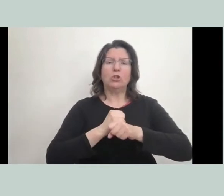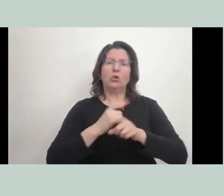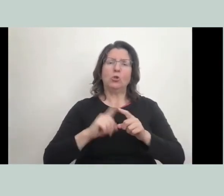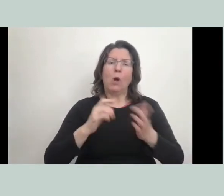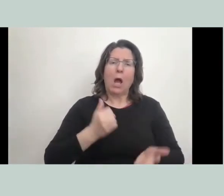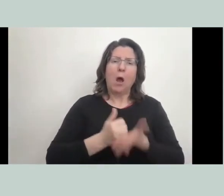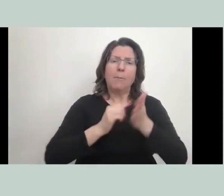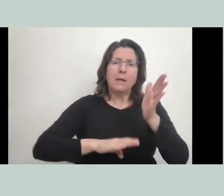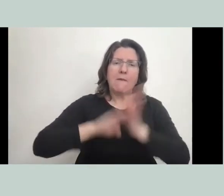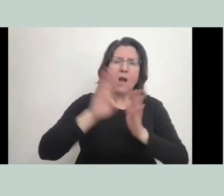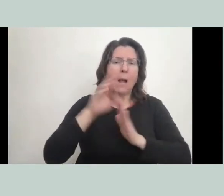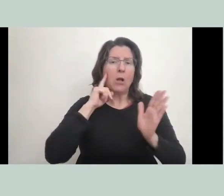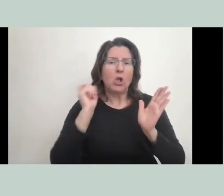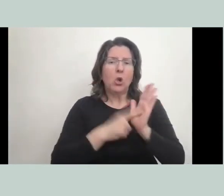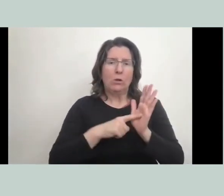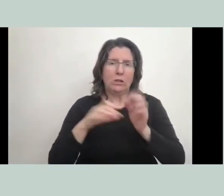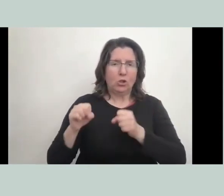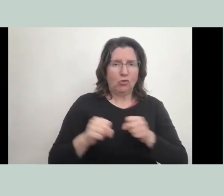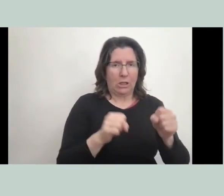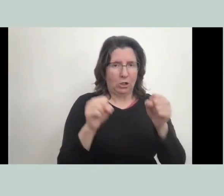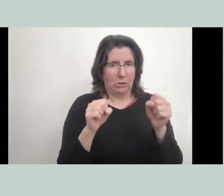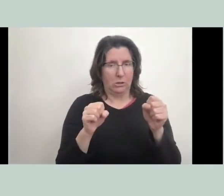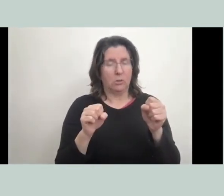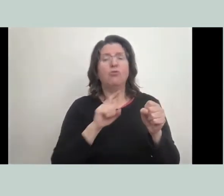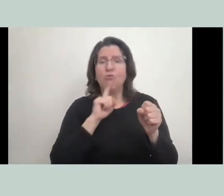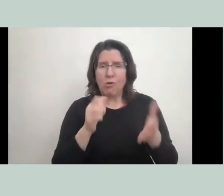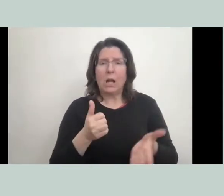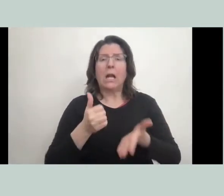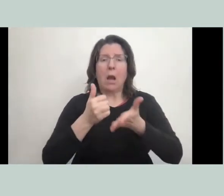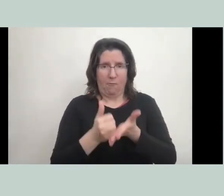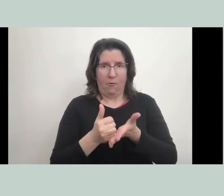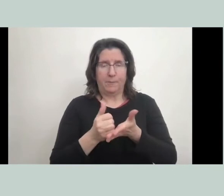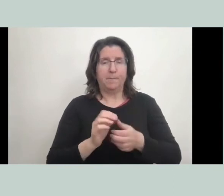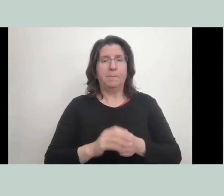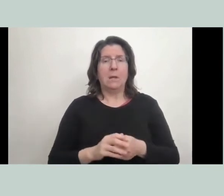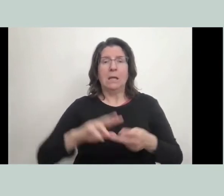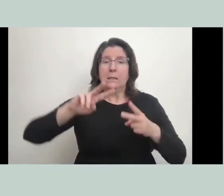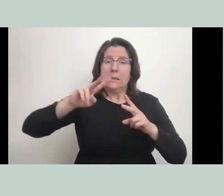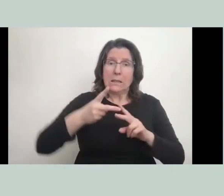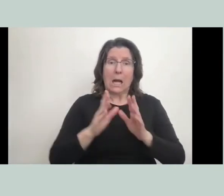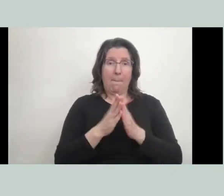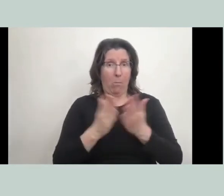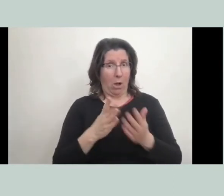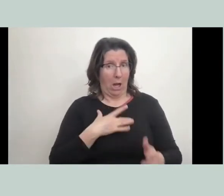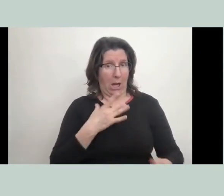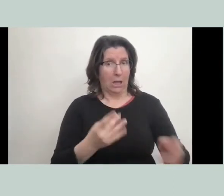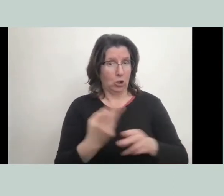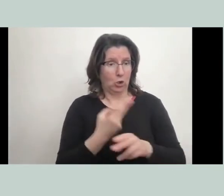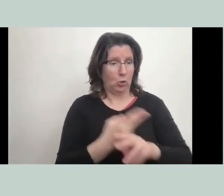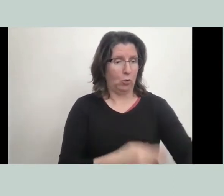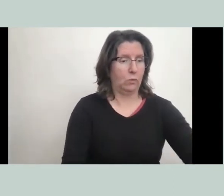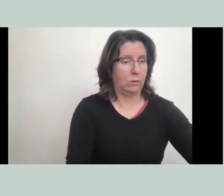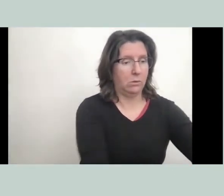It looks at structure and it helps the students with their noticing strategies. It's very helpful.